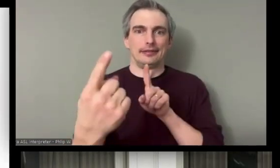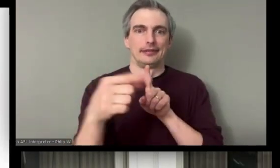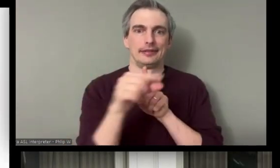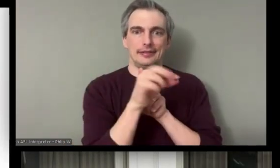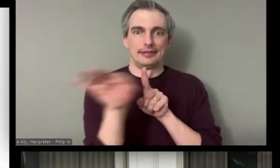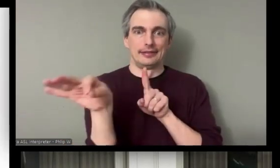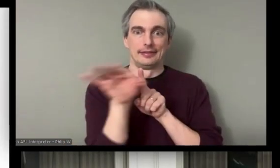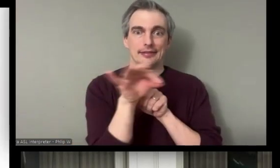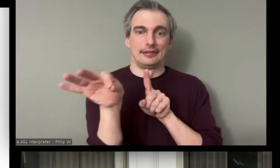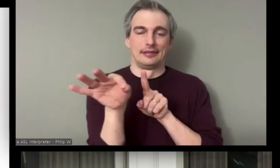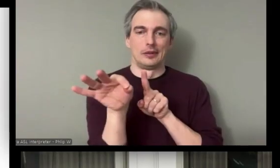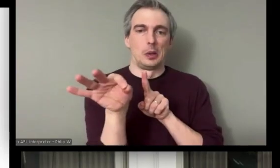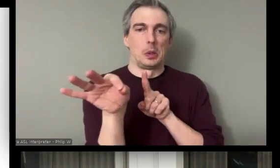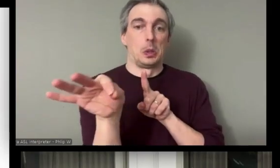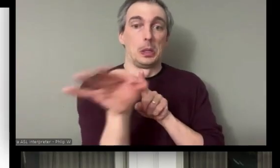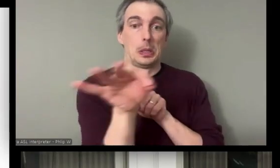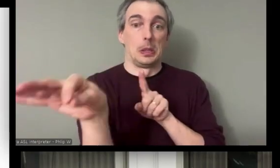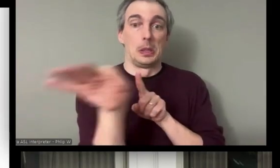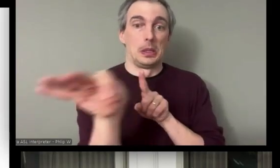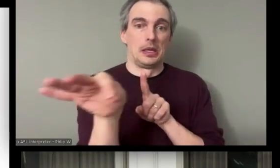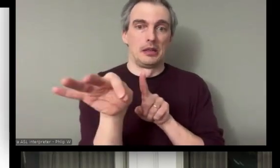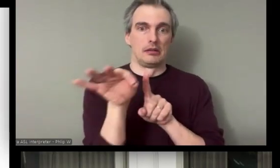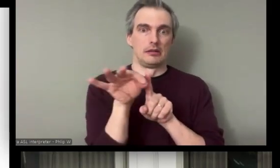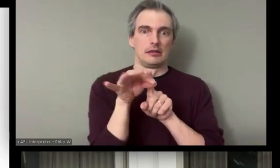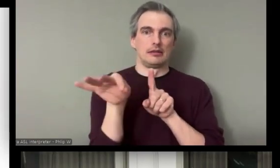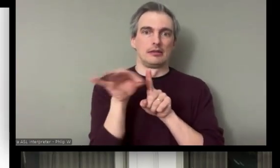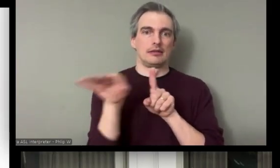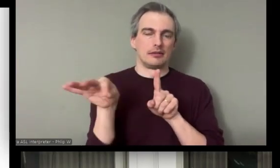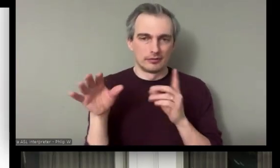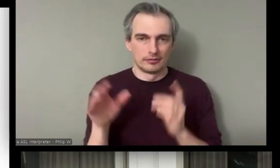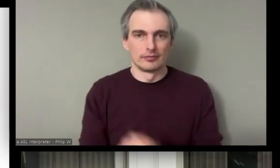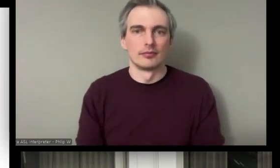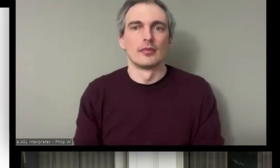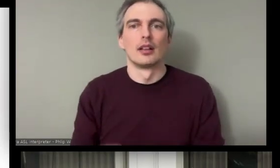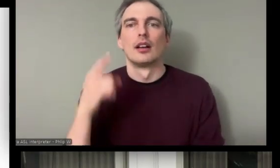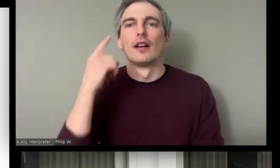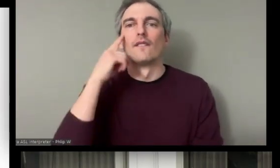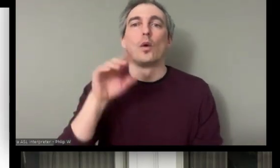To actually place those captions -- since there's not a captioning system